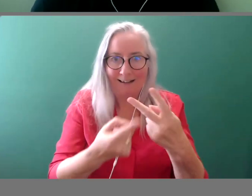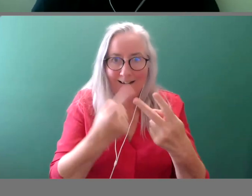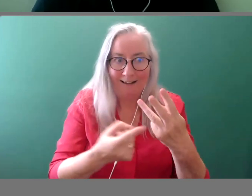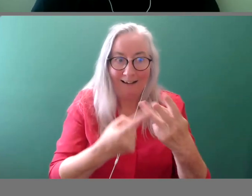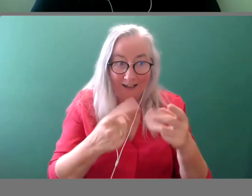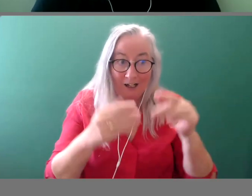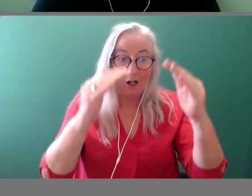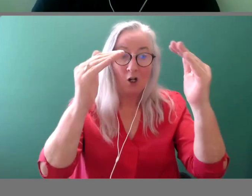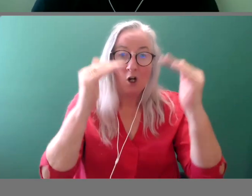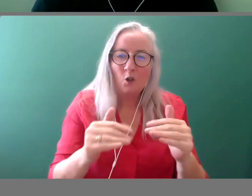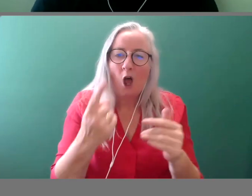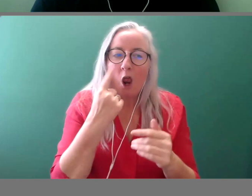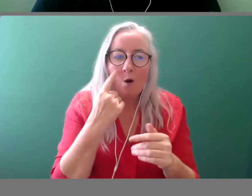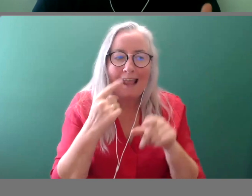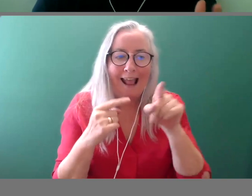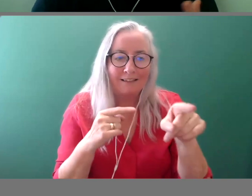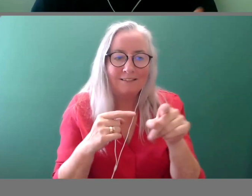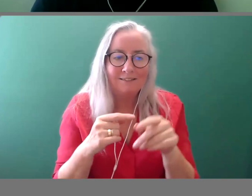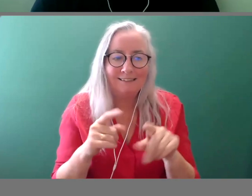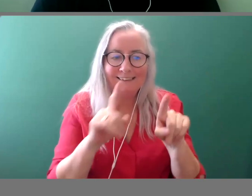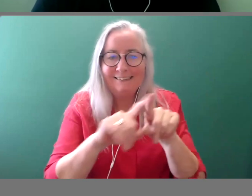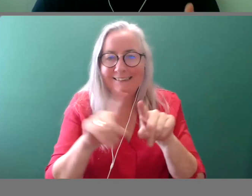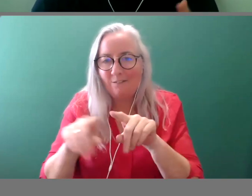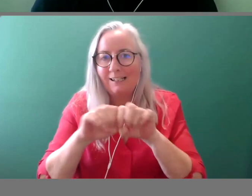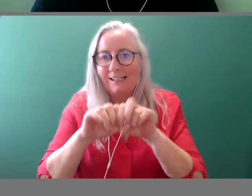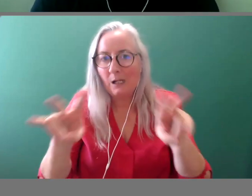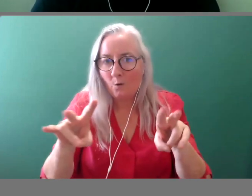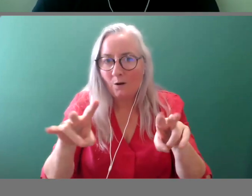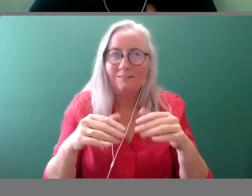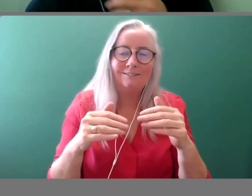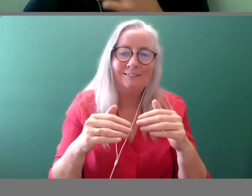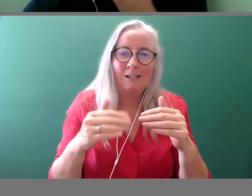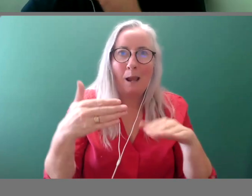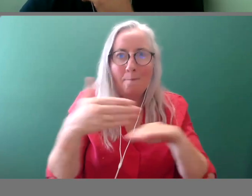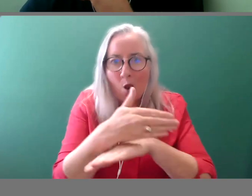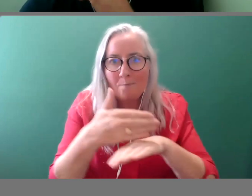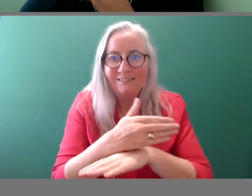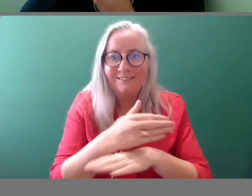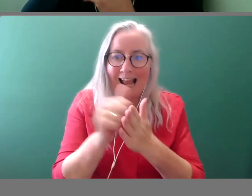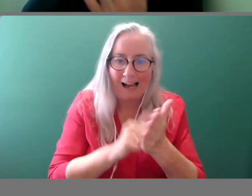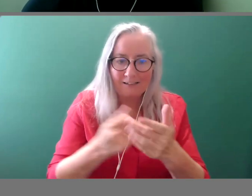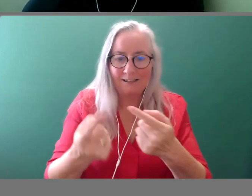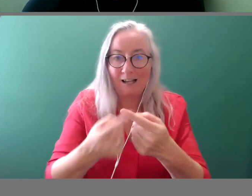the various acts, Equality Act and equal status, employment, just like to throw a question back to